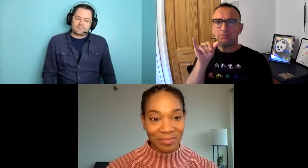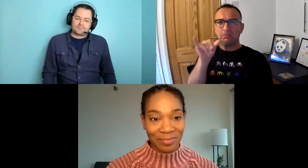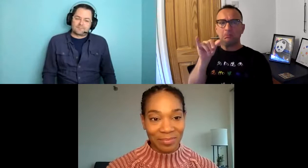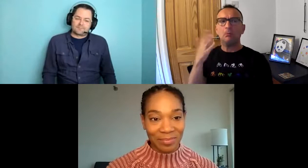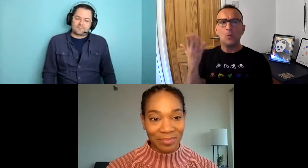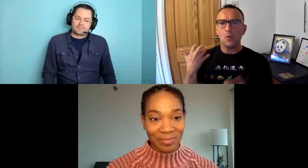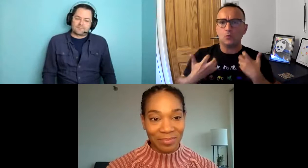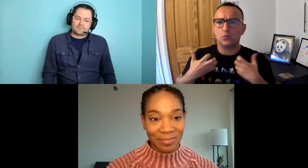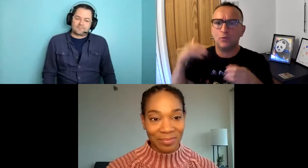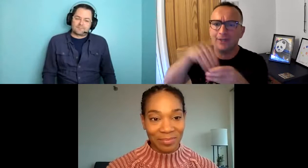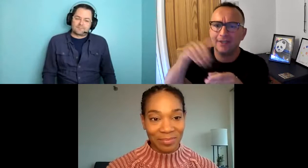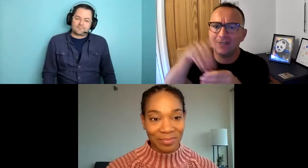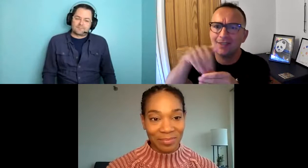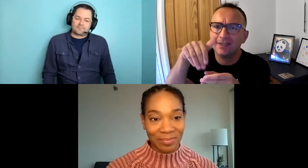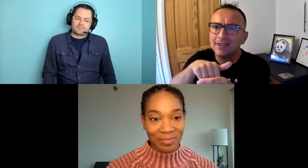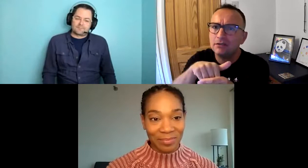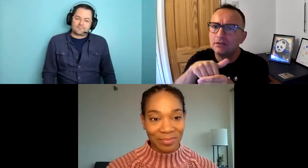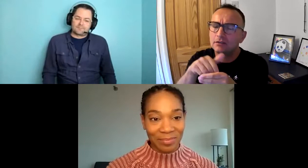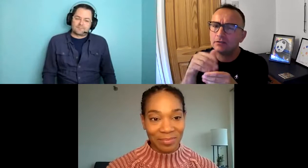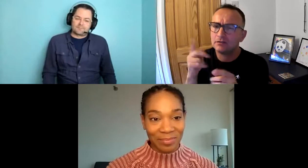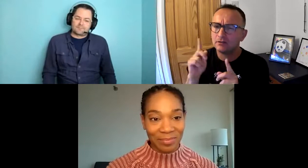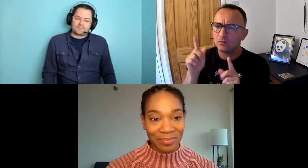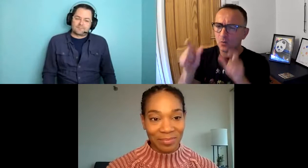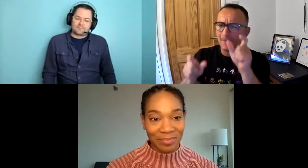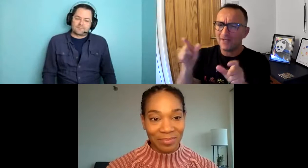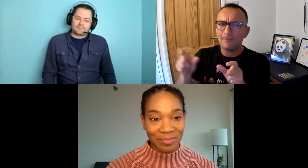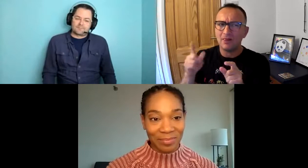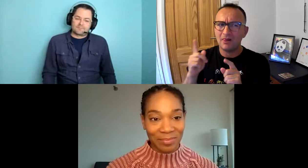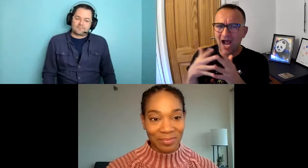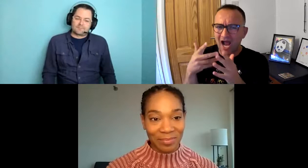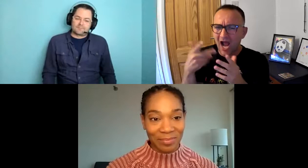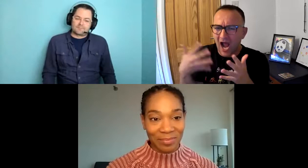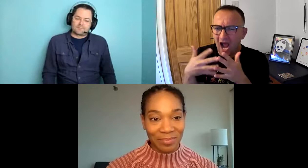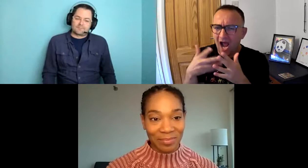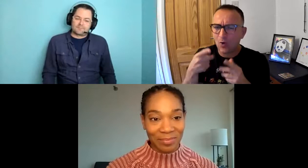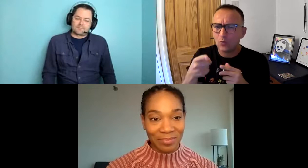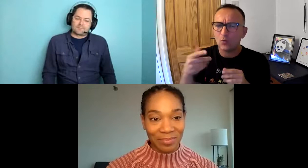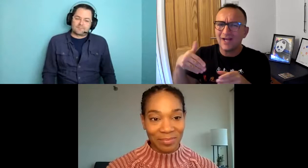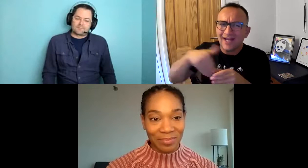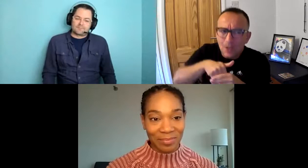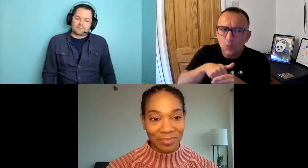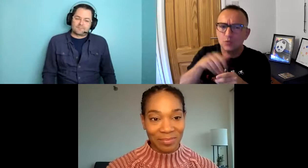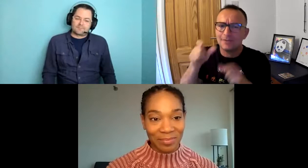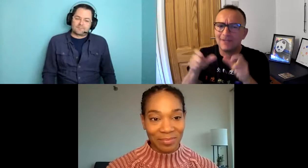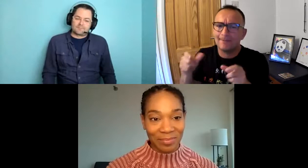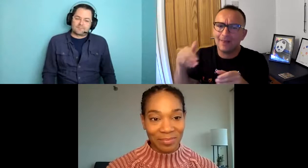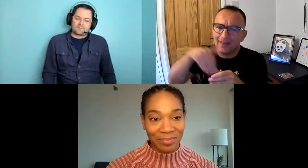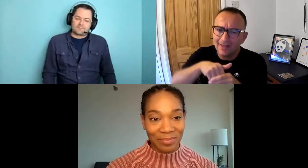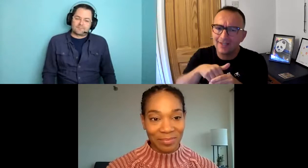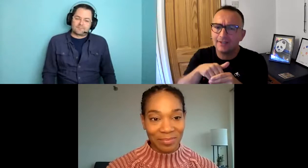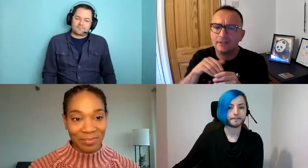We are asking for, Tyron he has frozen,